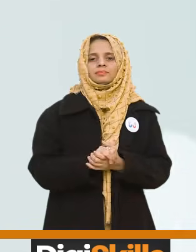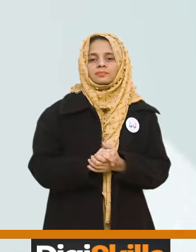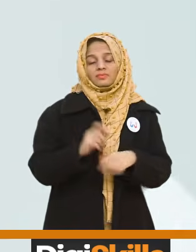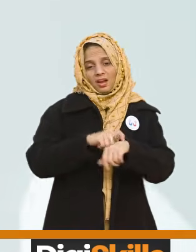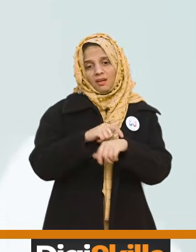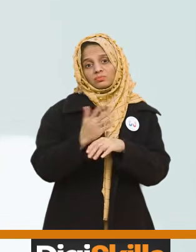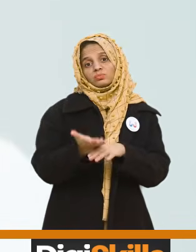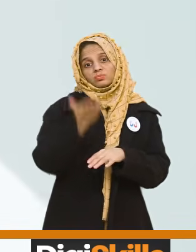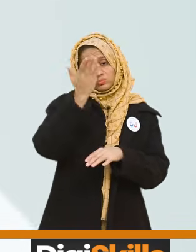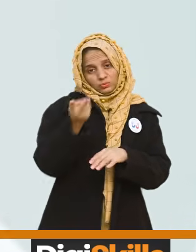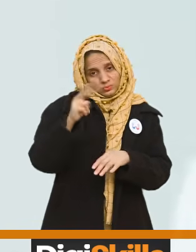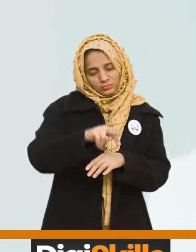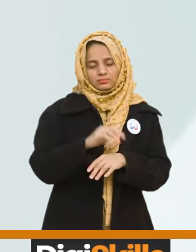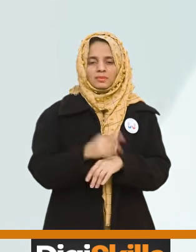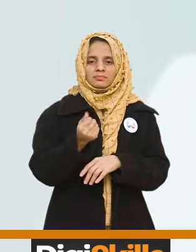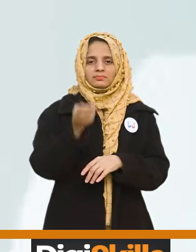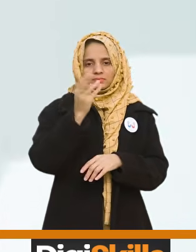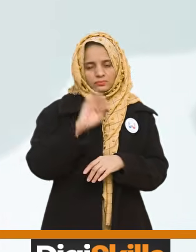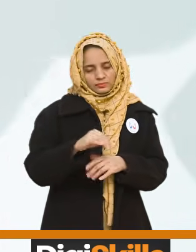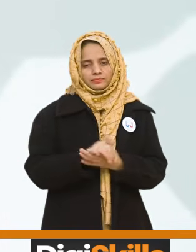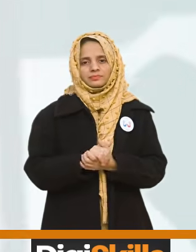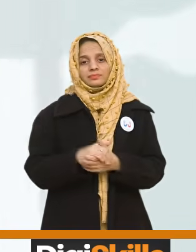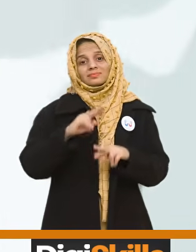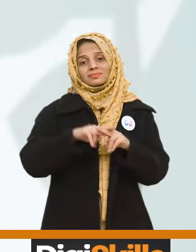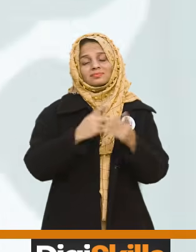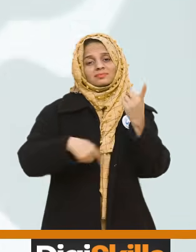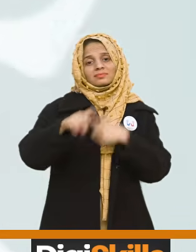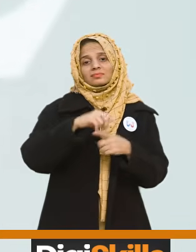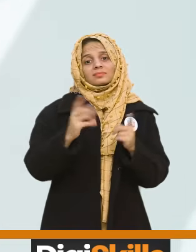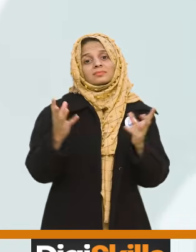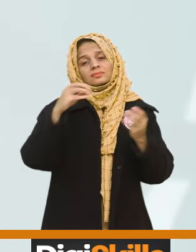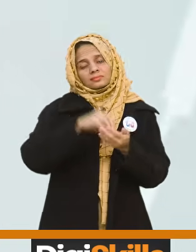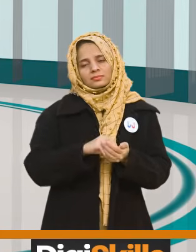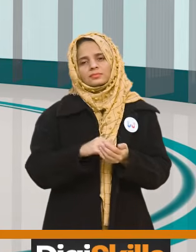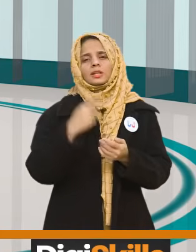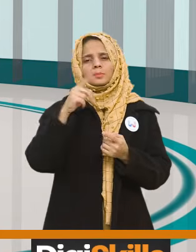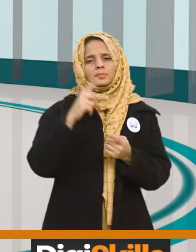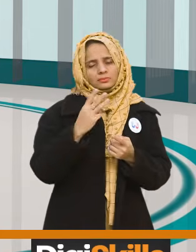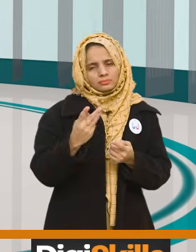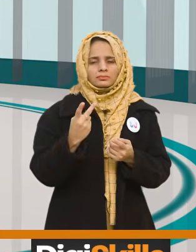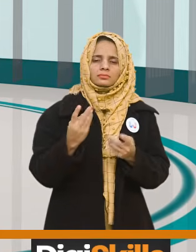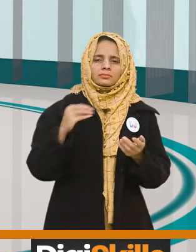It will take this much extra time and this is the price.” Freelancing is all about two things at the end of the day.